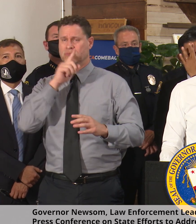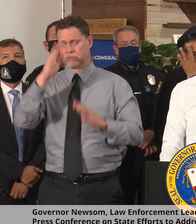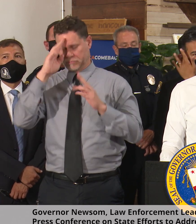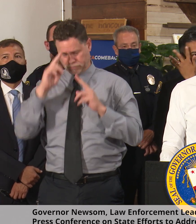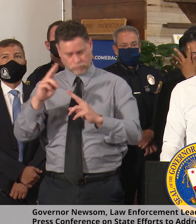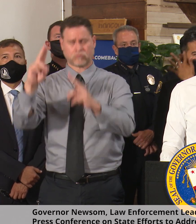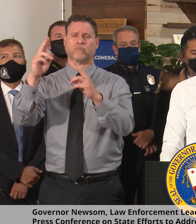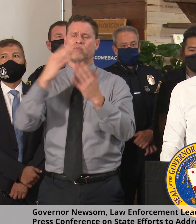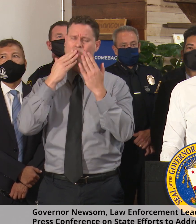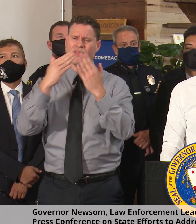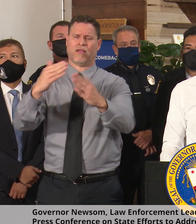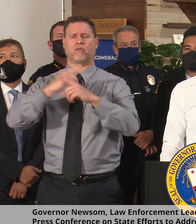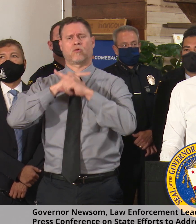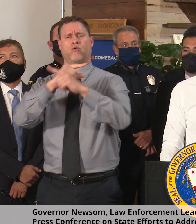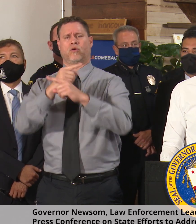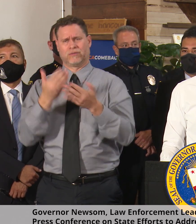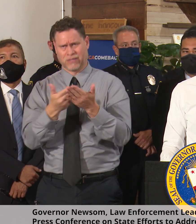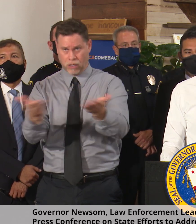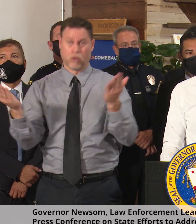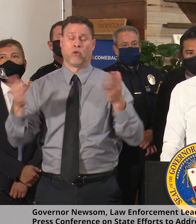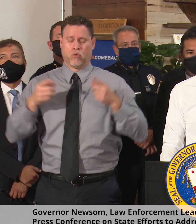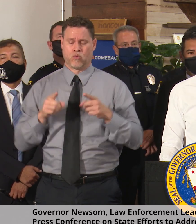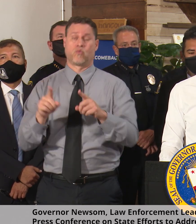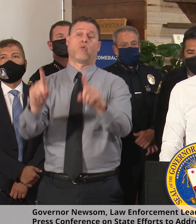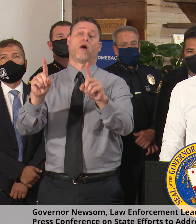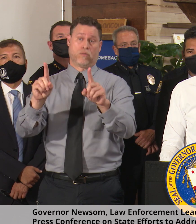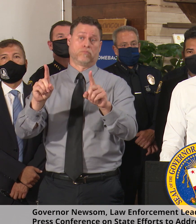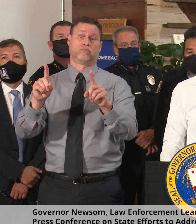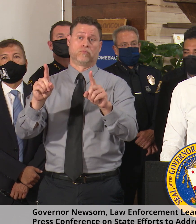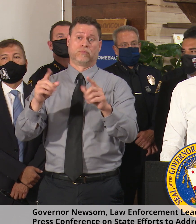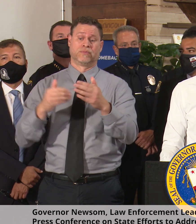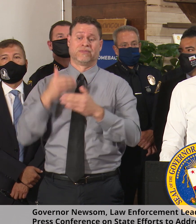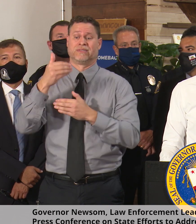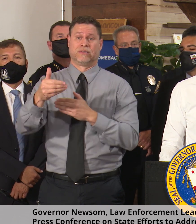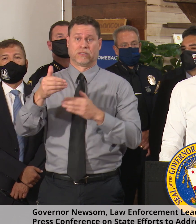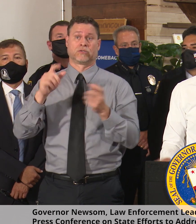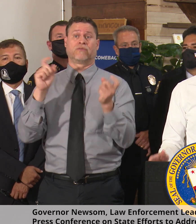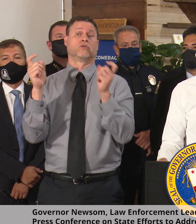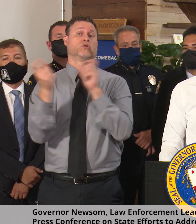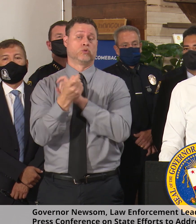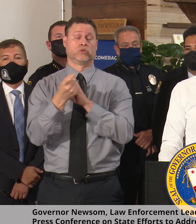thank the guardians that are out there while we evolve it to its next evolution. And secondly